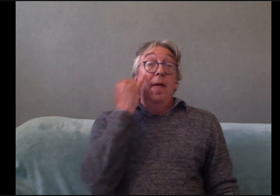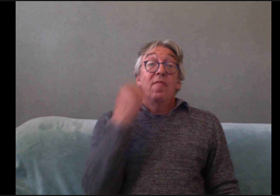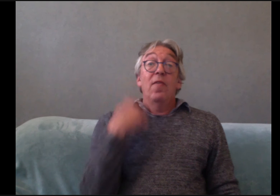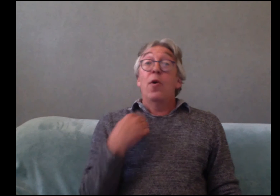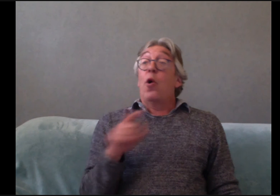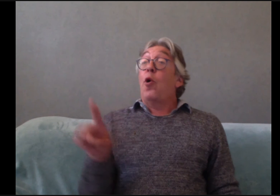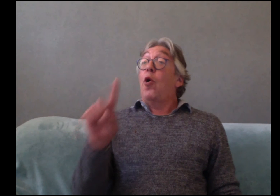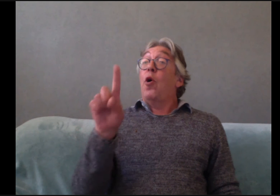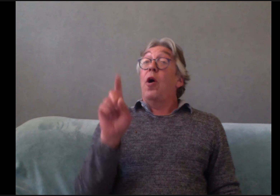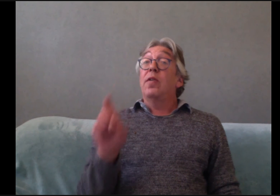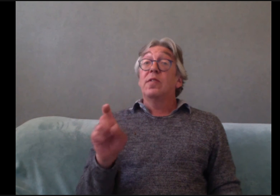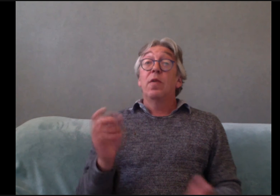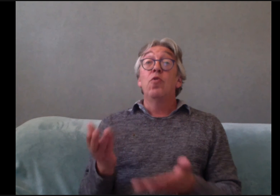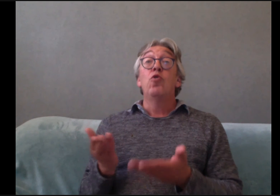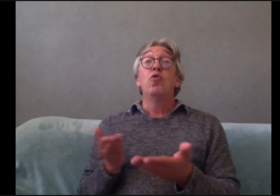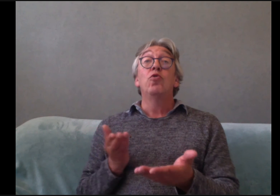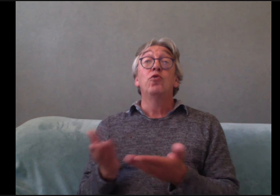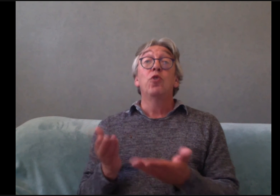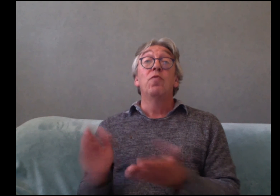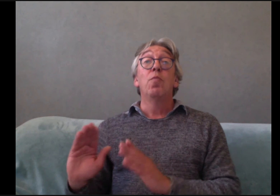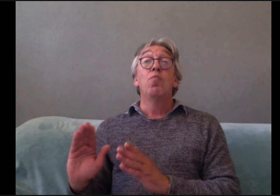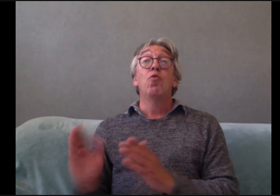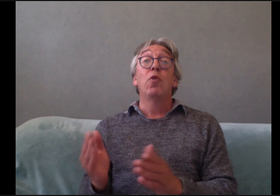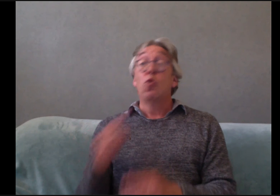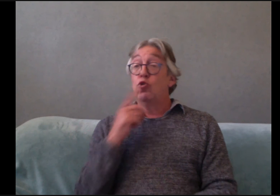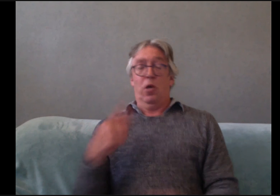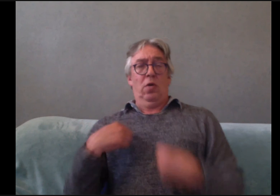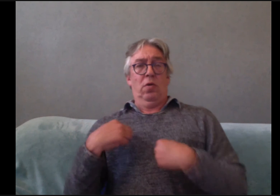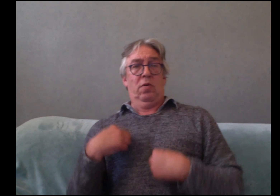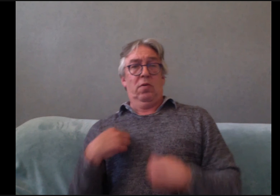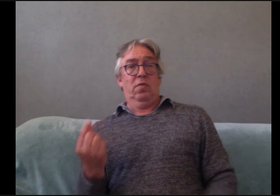they're arguing that they'd need more staff in disability homes,